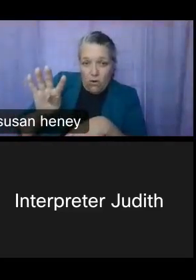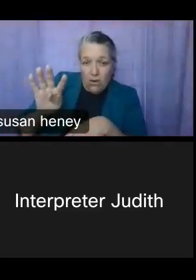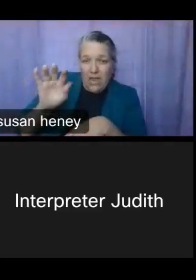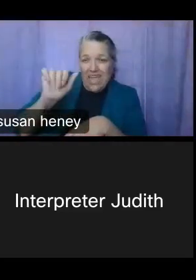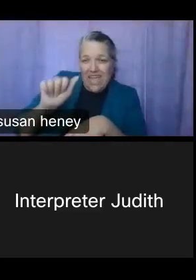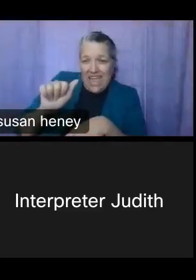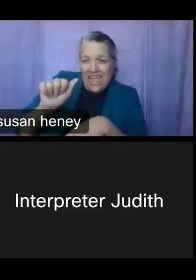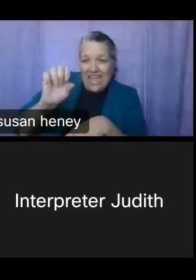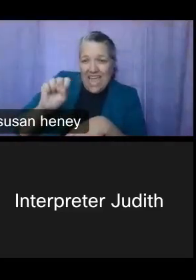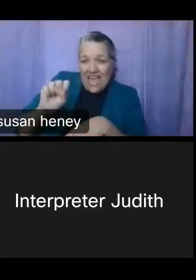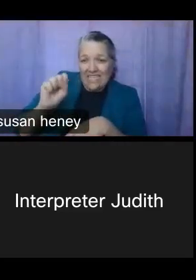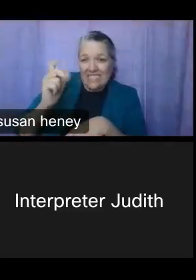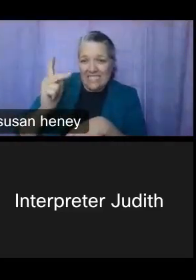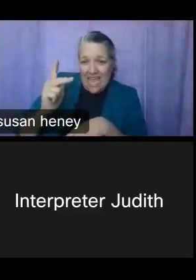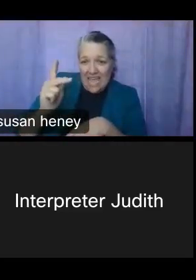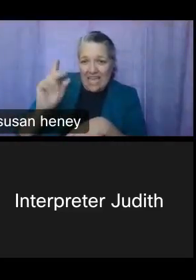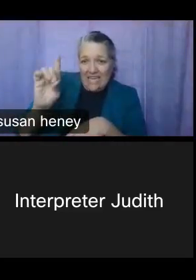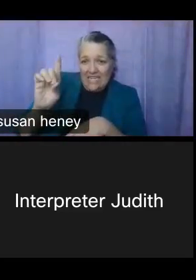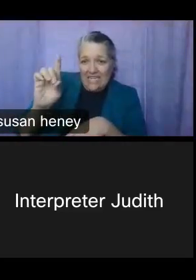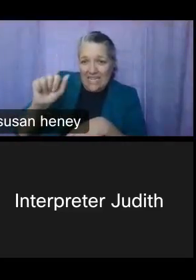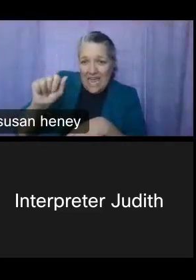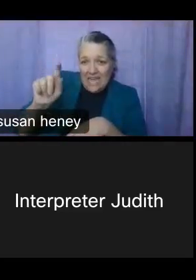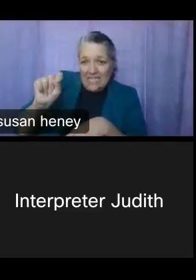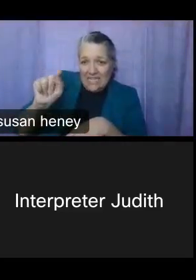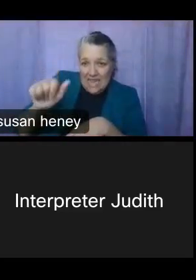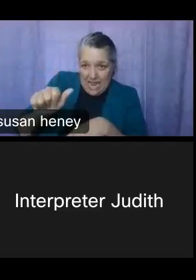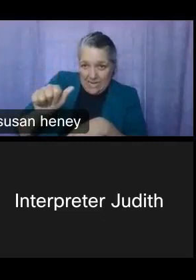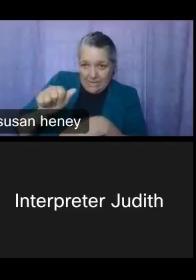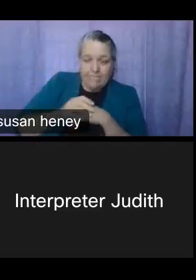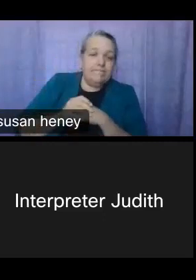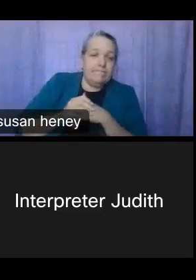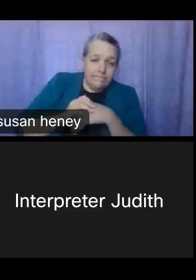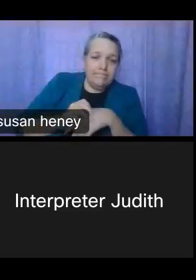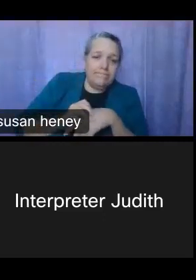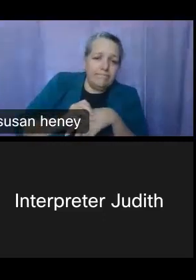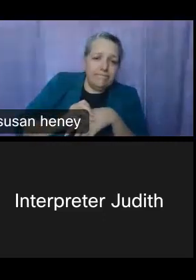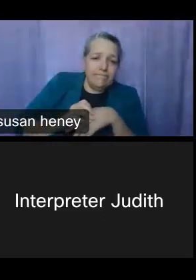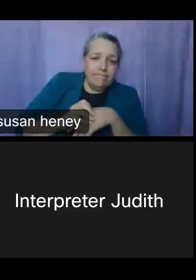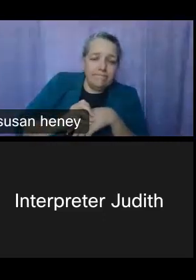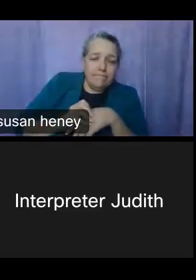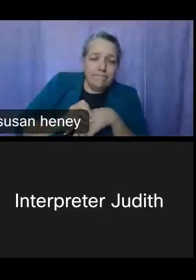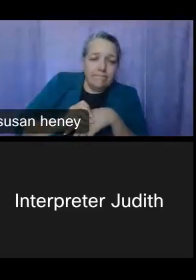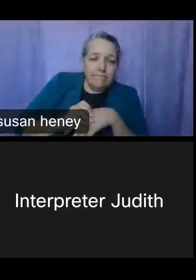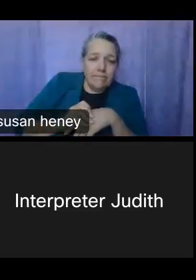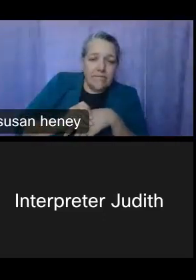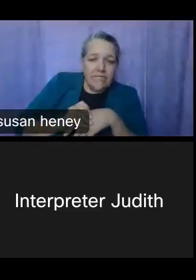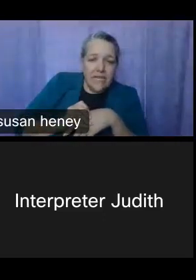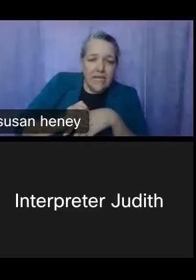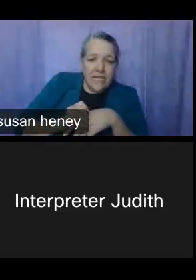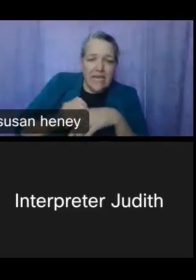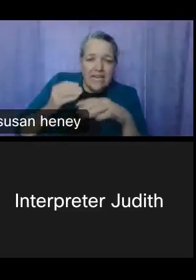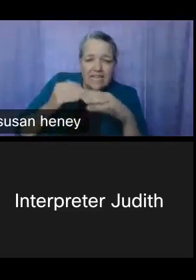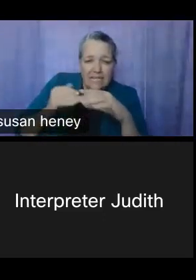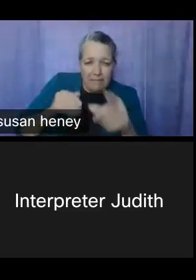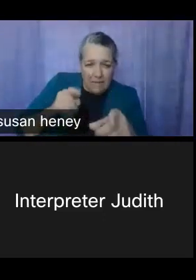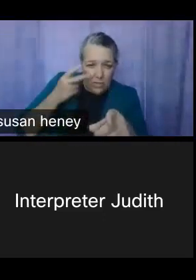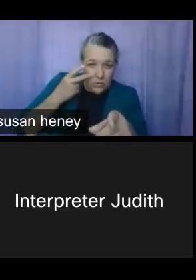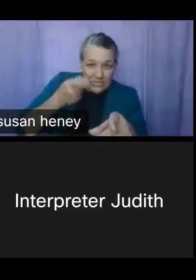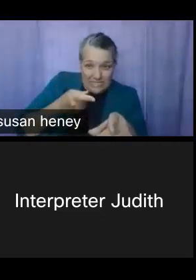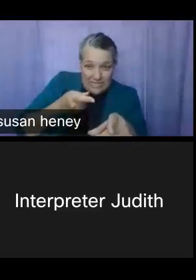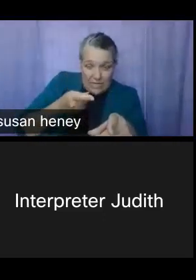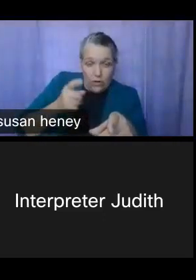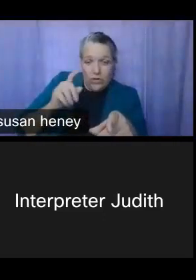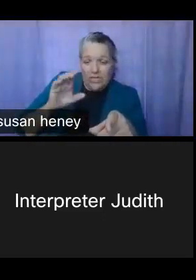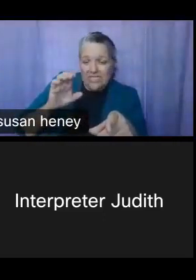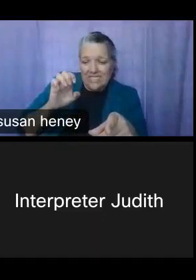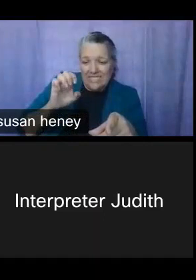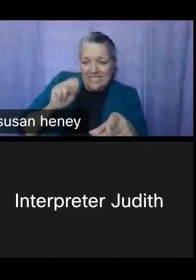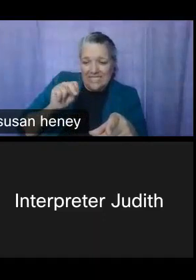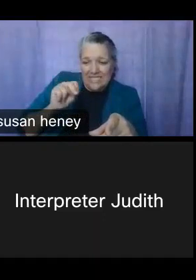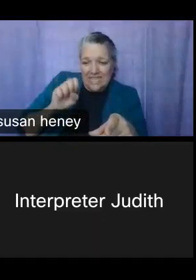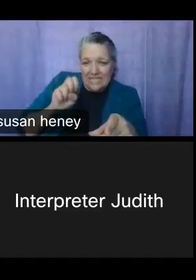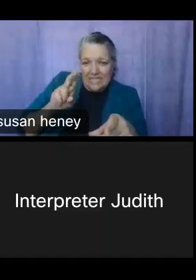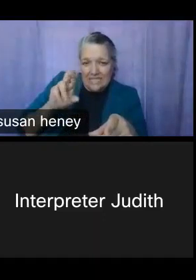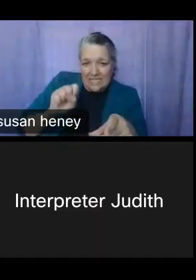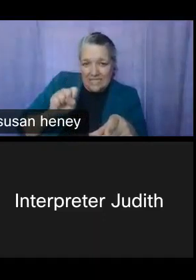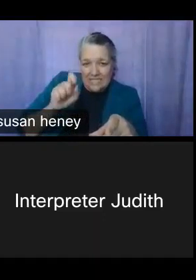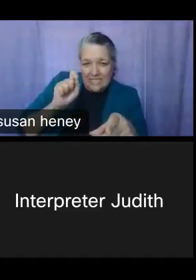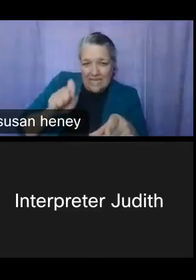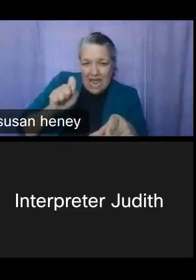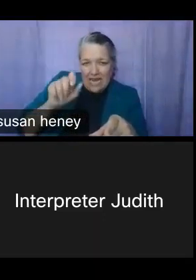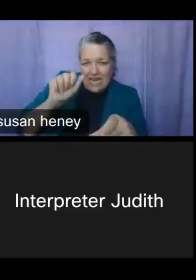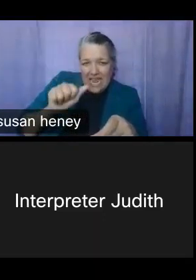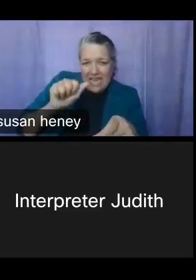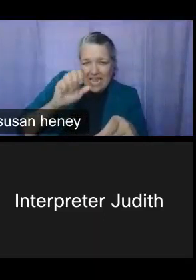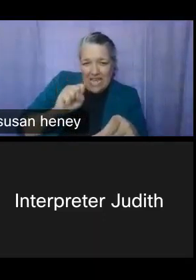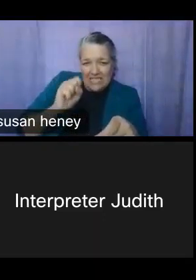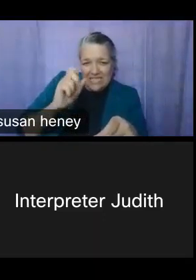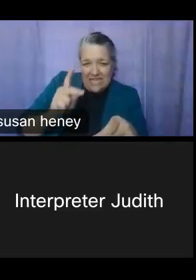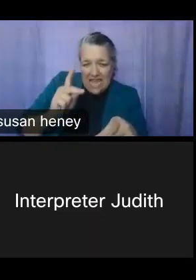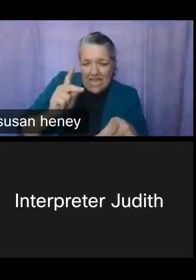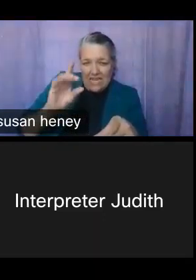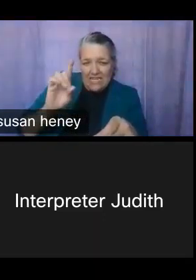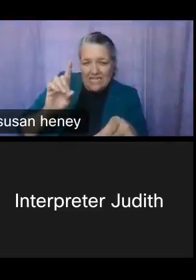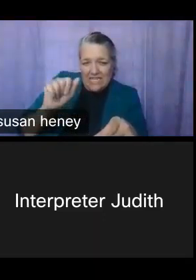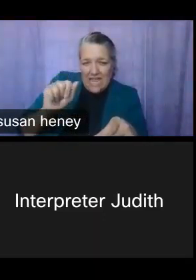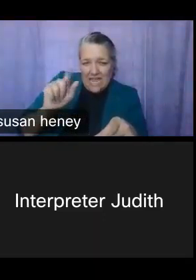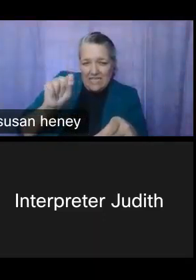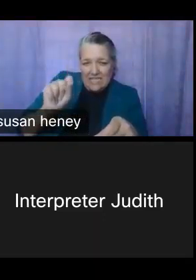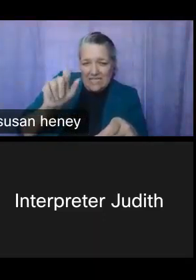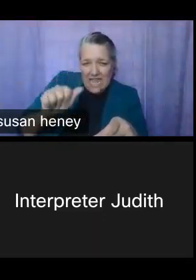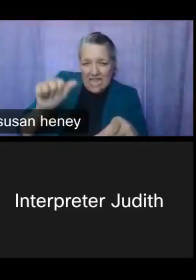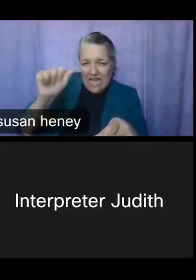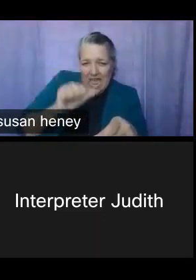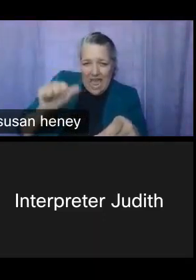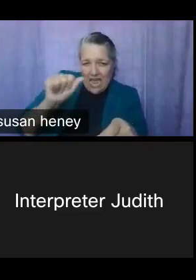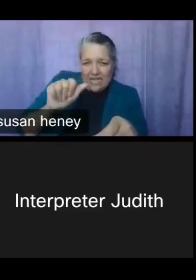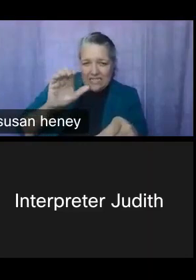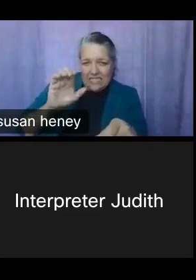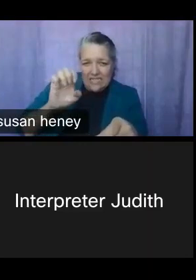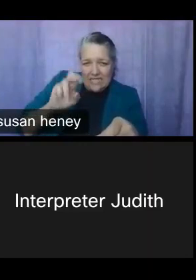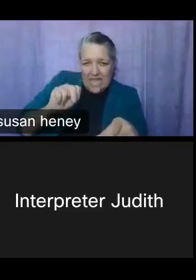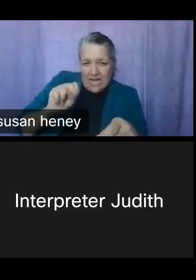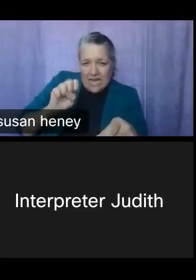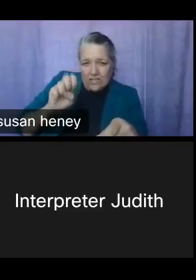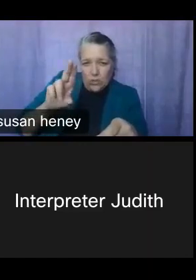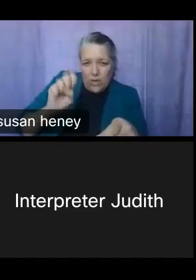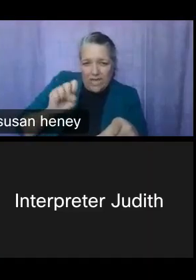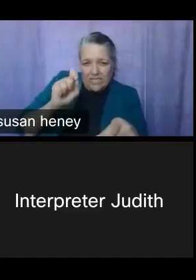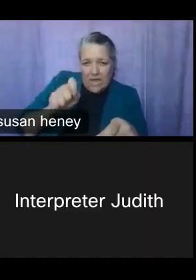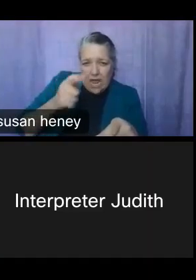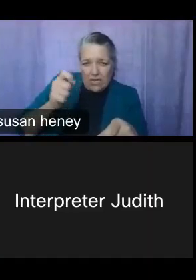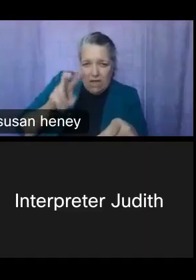ASK-DATA. And then the email again is census.askdata -- A-S-K-D-A-T-A @census.gov. And if you would